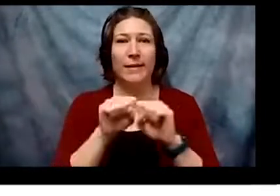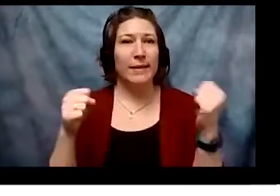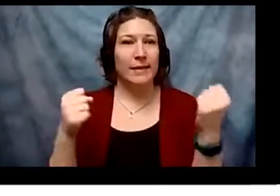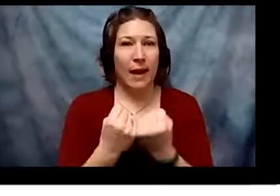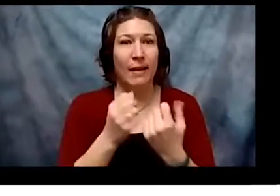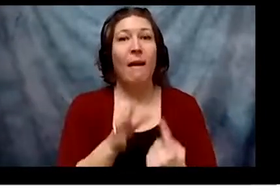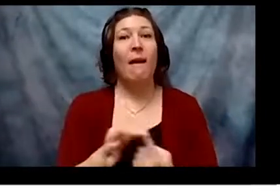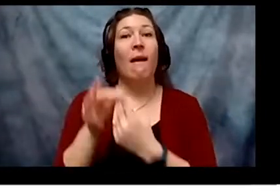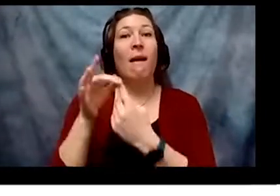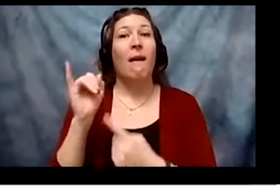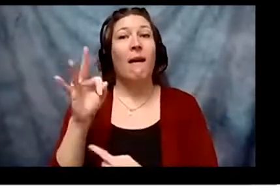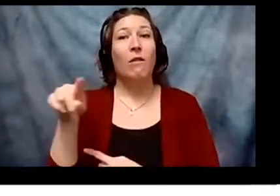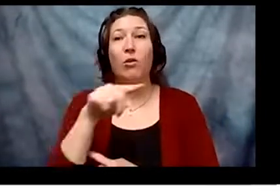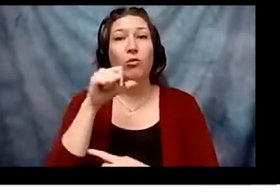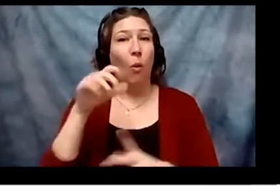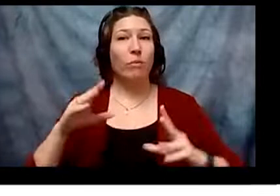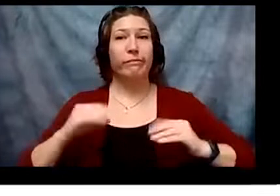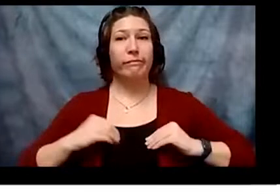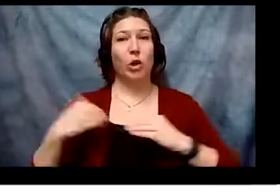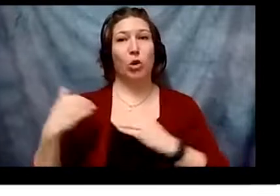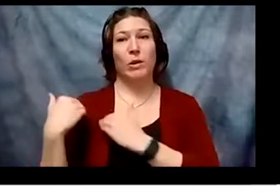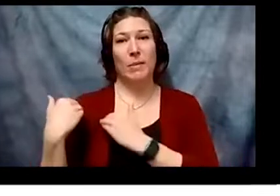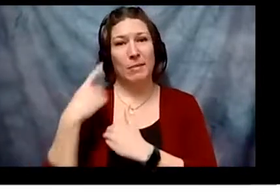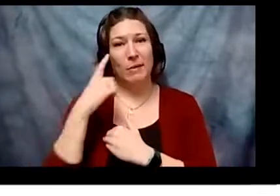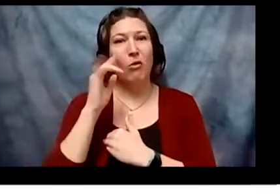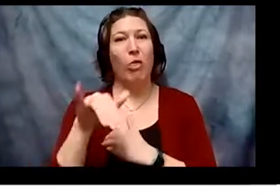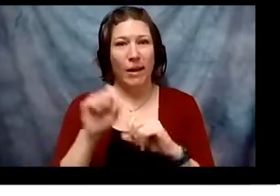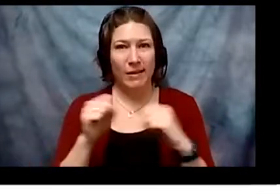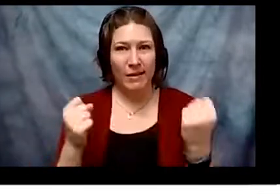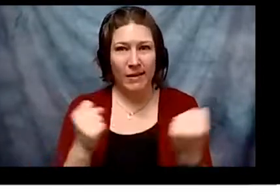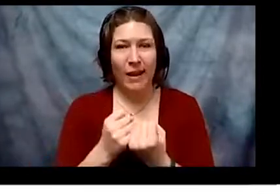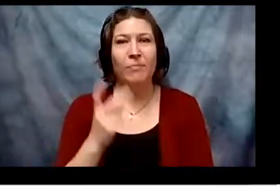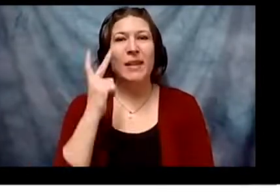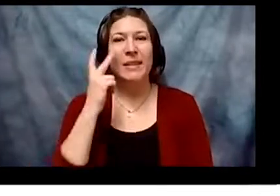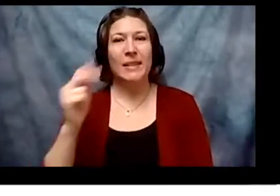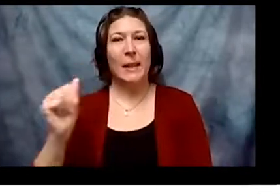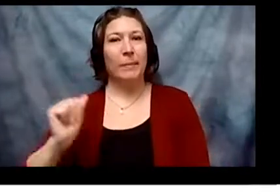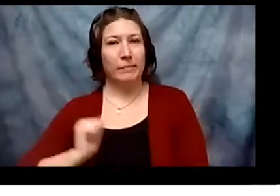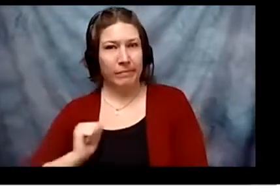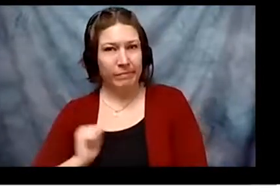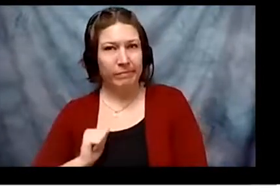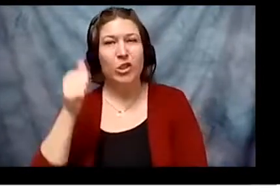unless you take responsibility for it, unless you see yourself as belonging